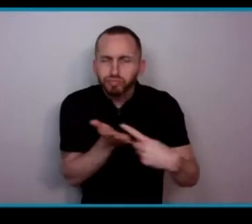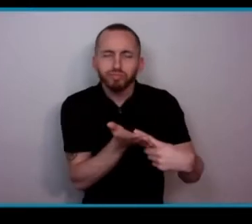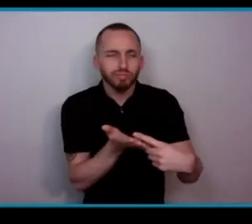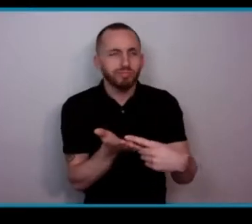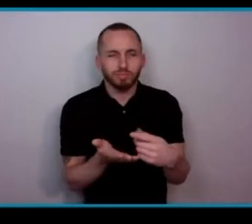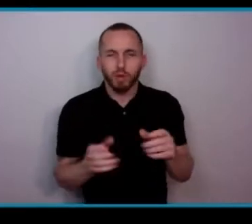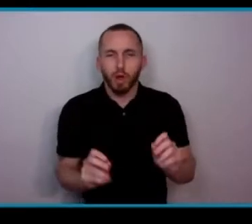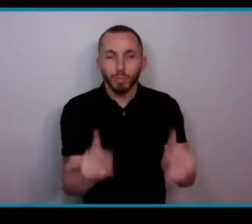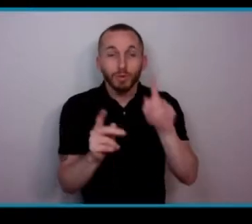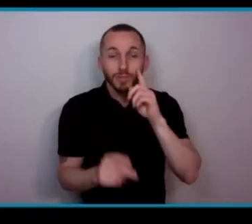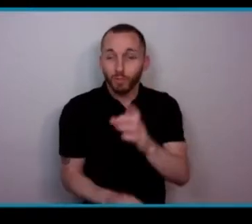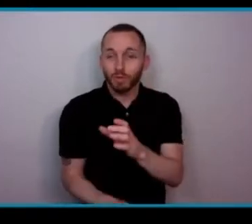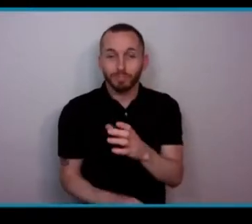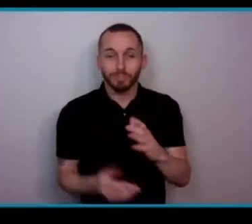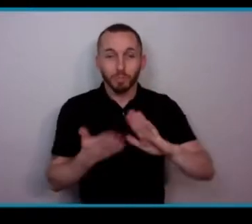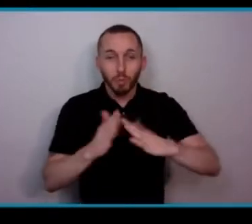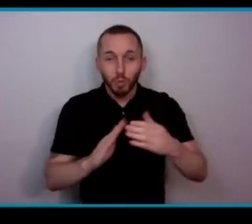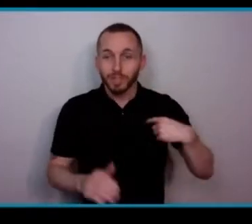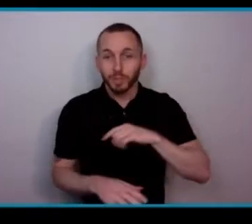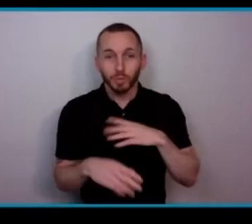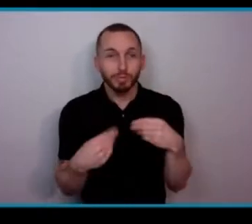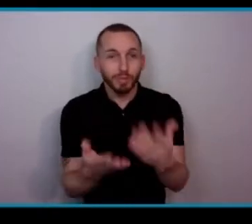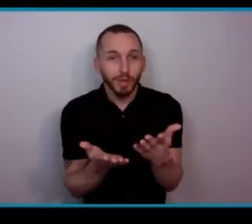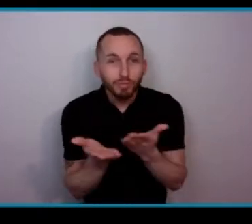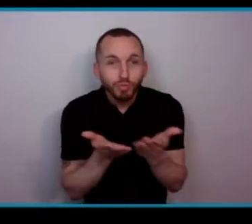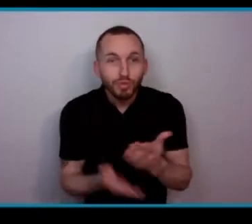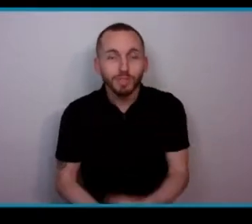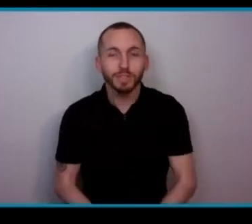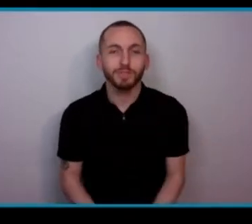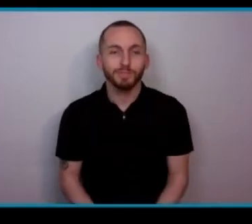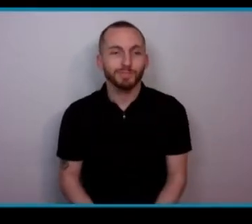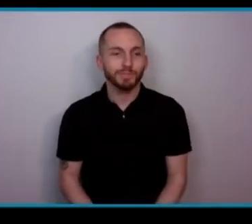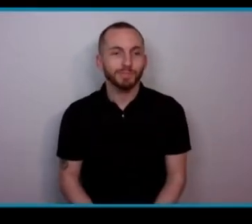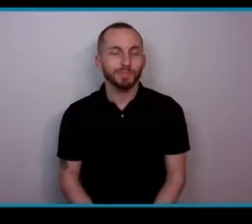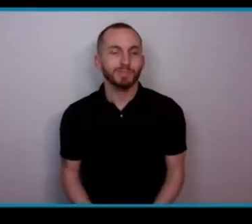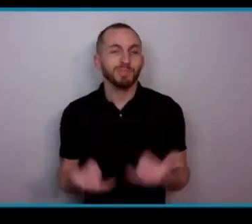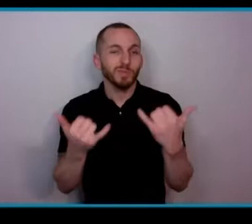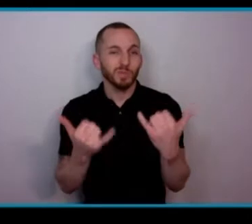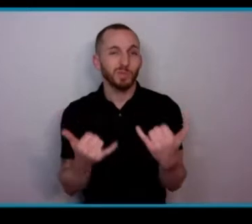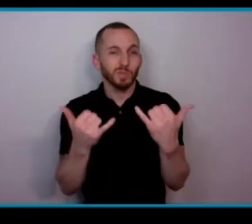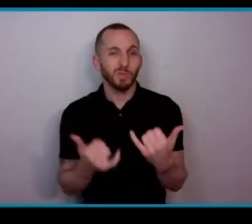Today, you will be hearing from investigators of four pilot studies exploring the feasibility